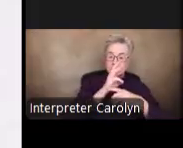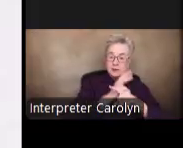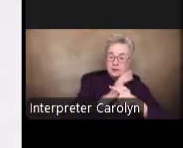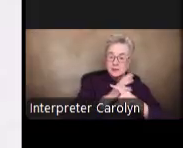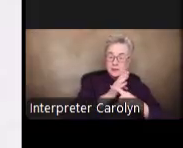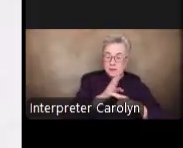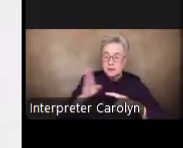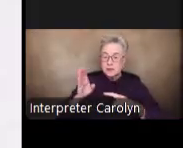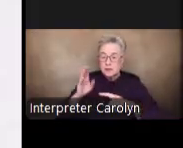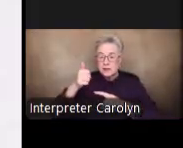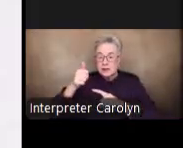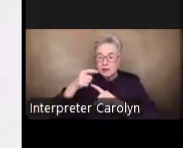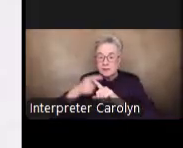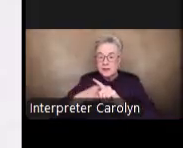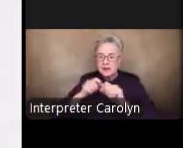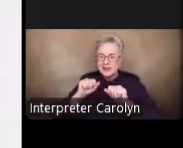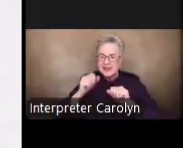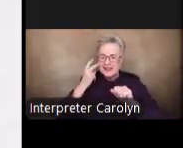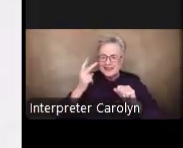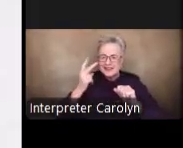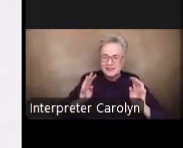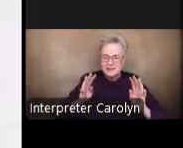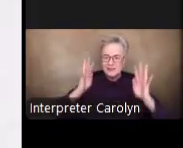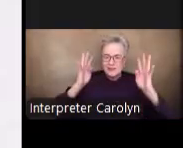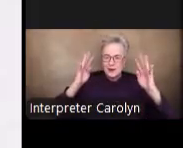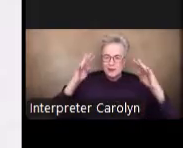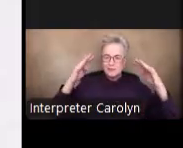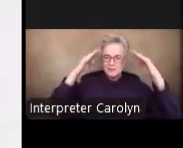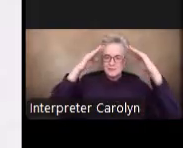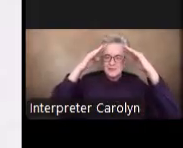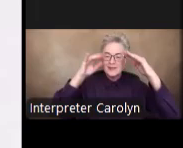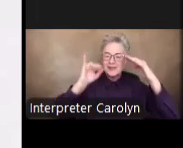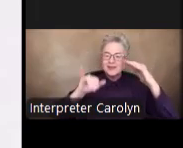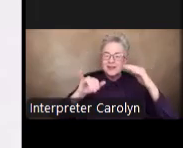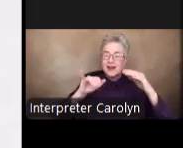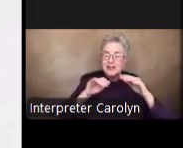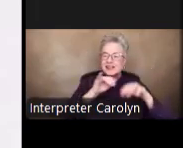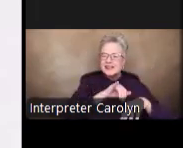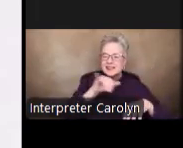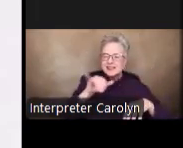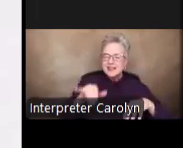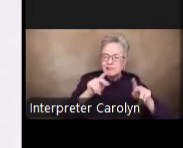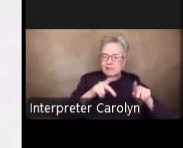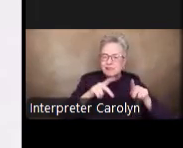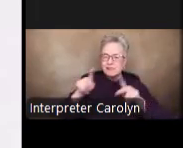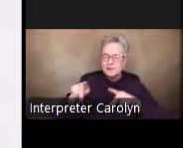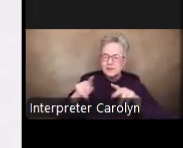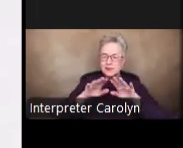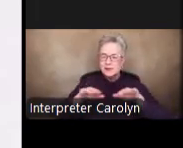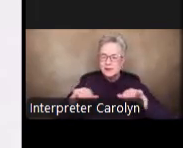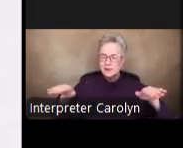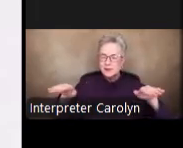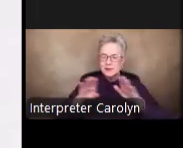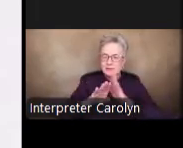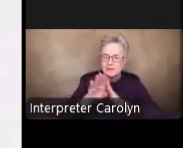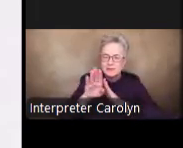house go up, and this is where children begin practicing those repeatable communication patterns, or the structures that